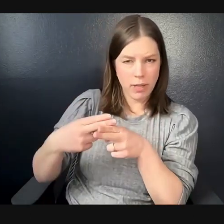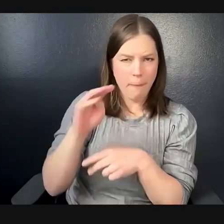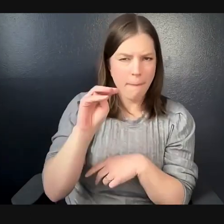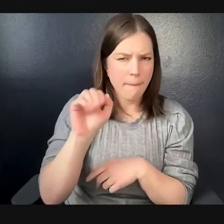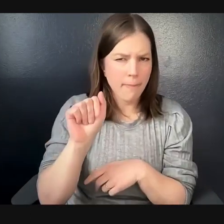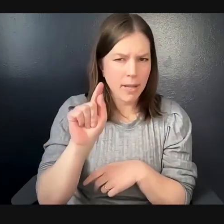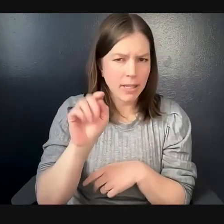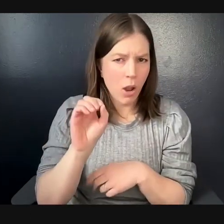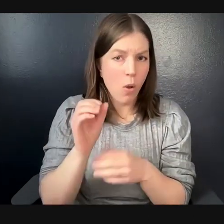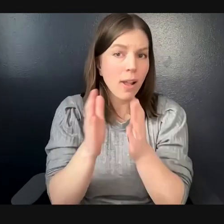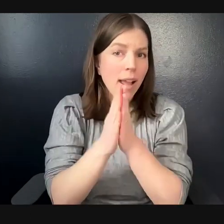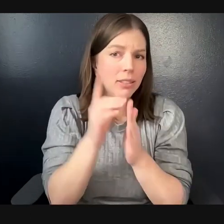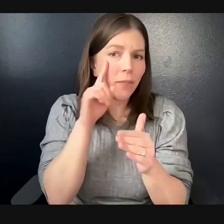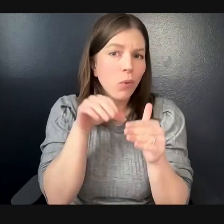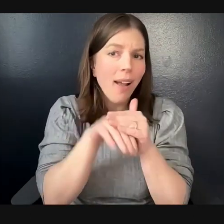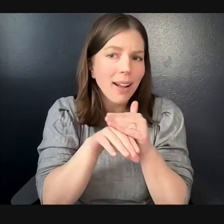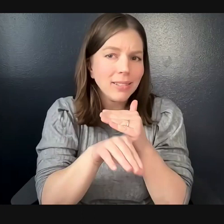As a scenario, let's say Mateo is